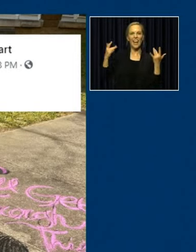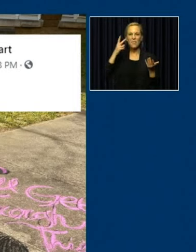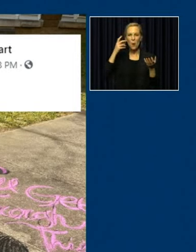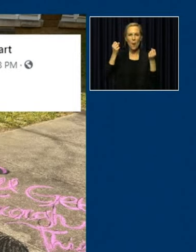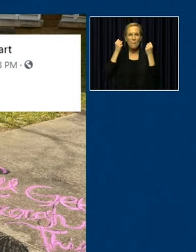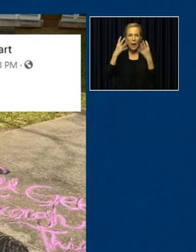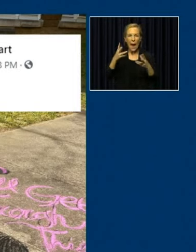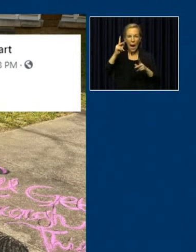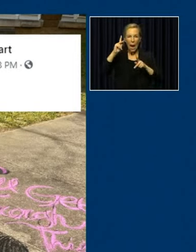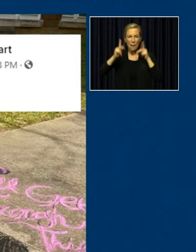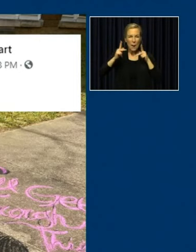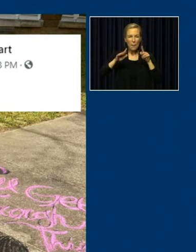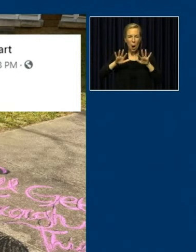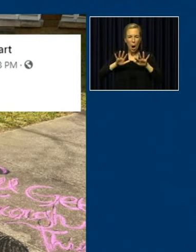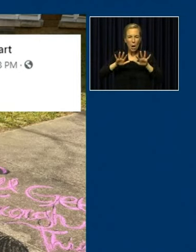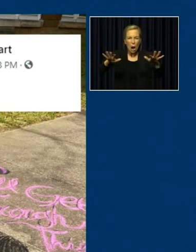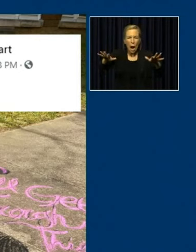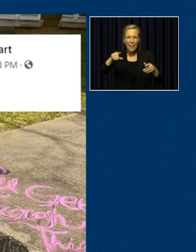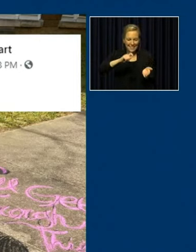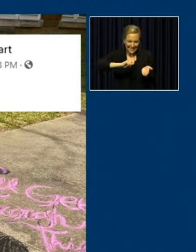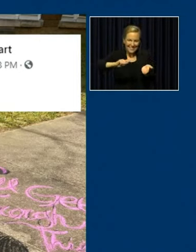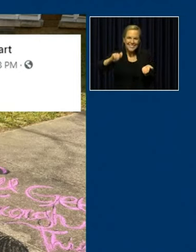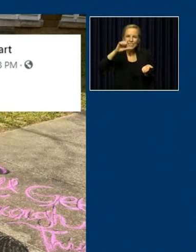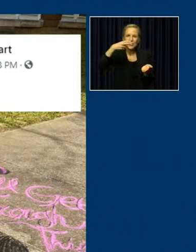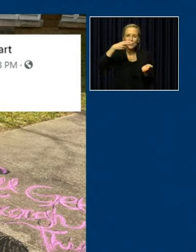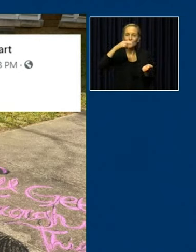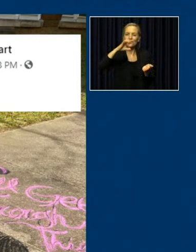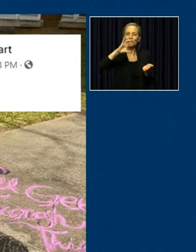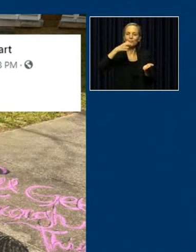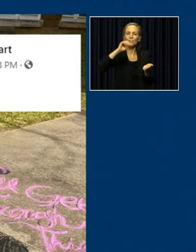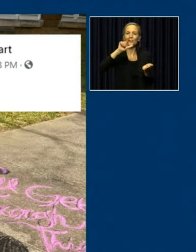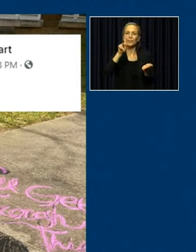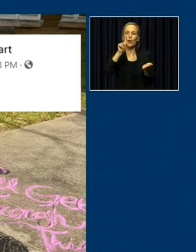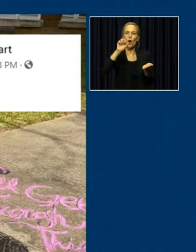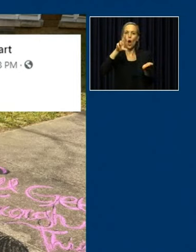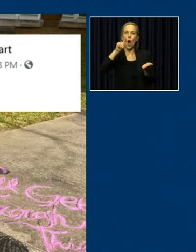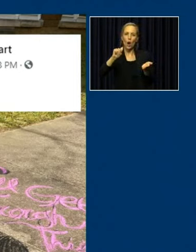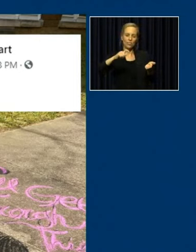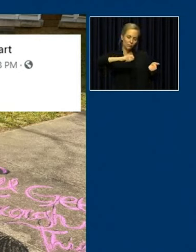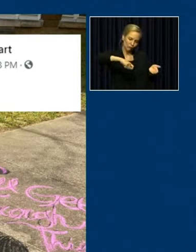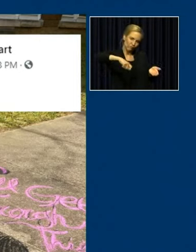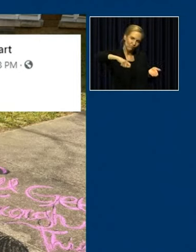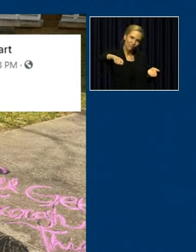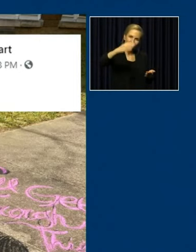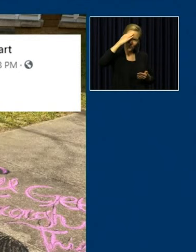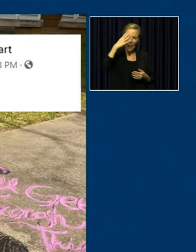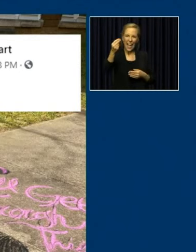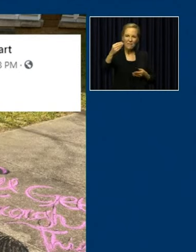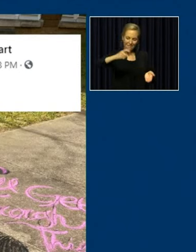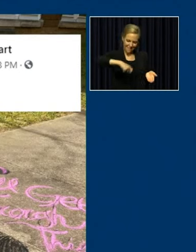SAYING IT. WE ALL FEEL IT, THAT THAT WE ARE ALL IN THIS TOGETHER, SO KEEP DOING IT.